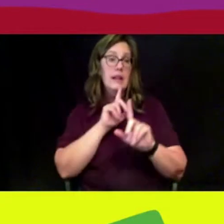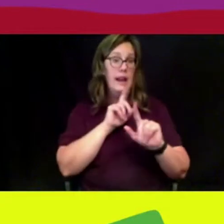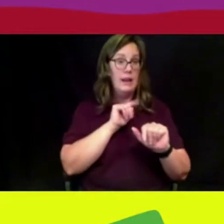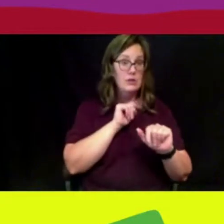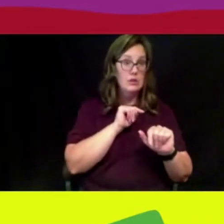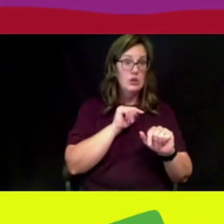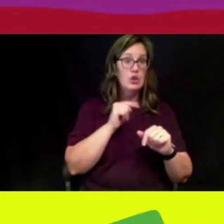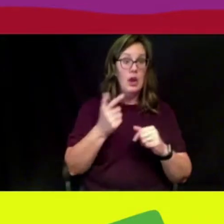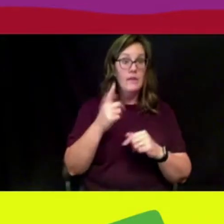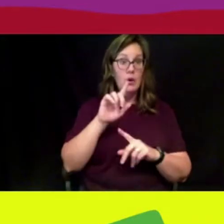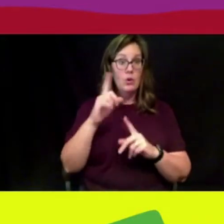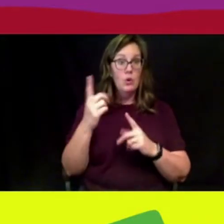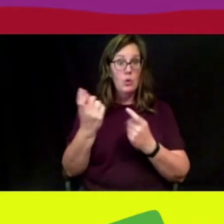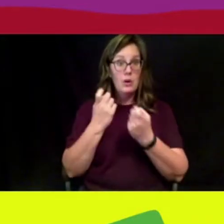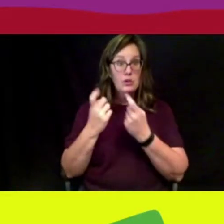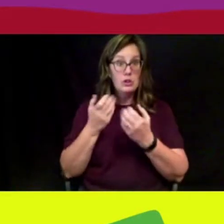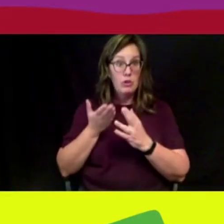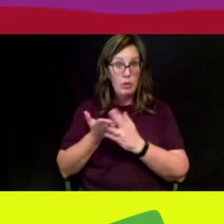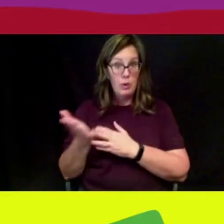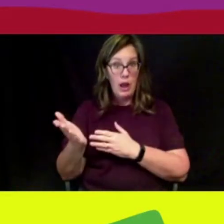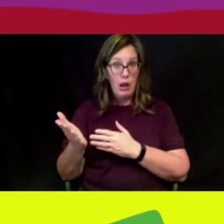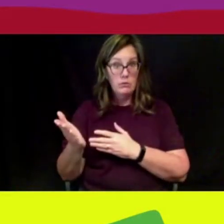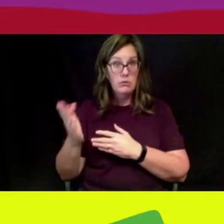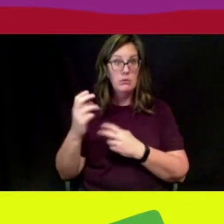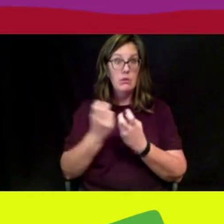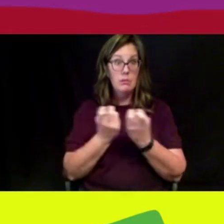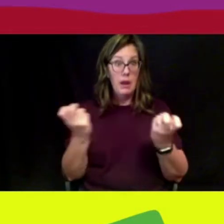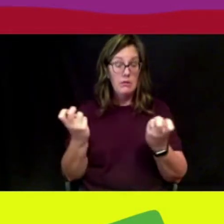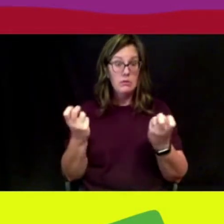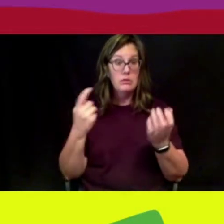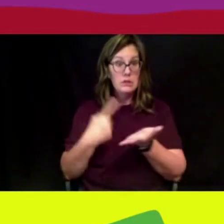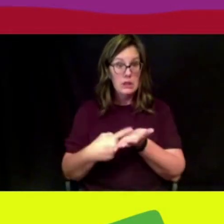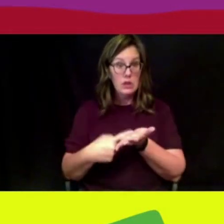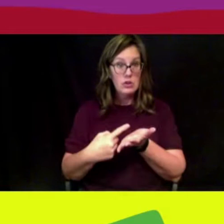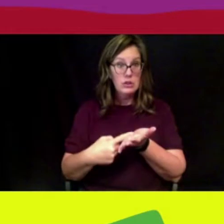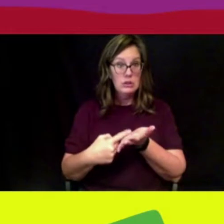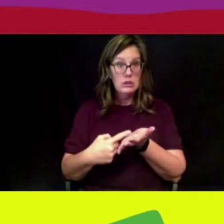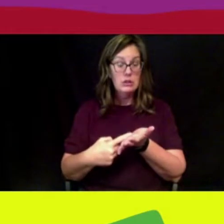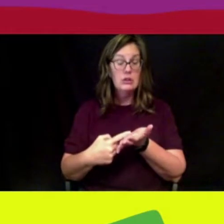panel discussion or we'll prompt you at the very end if you have any questions you can drop them in